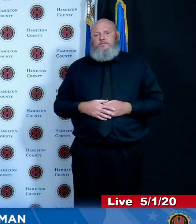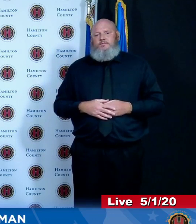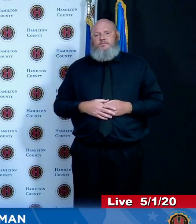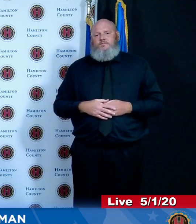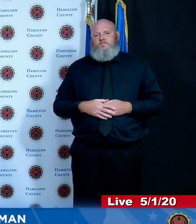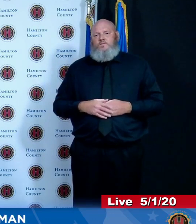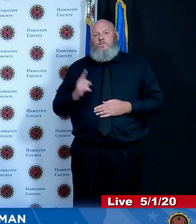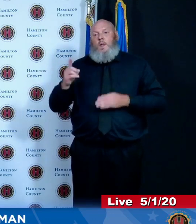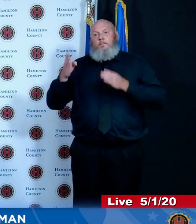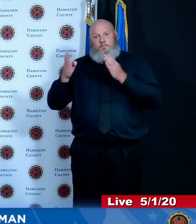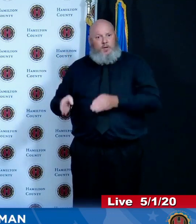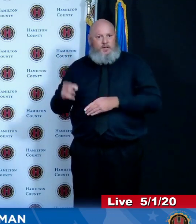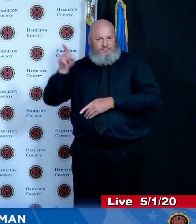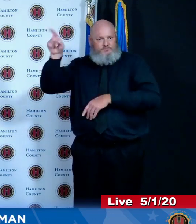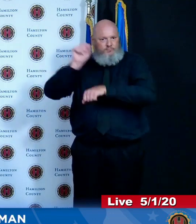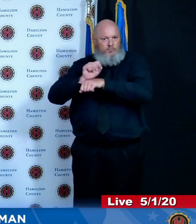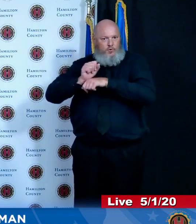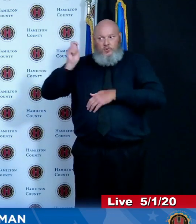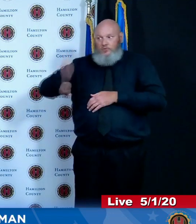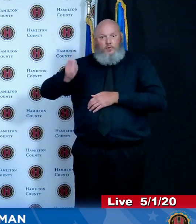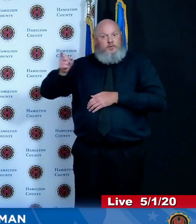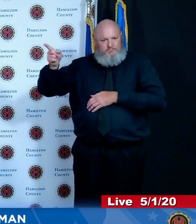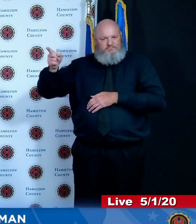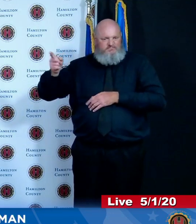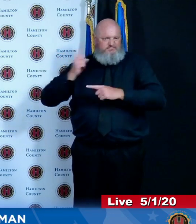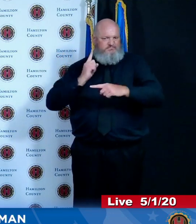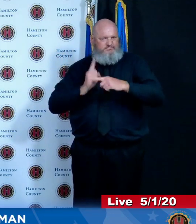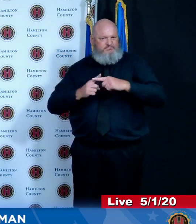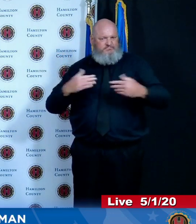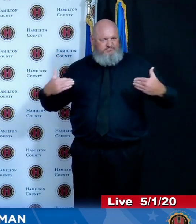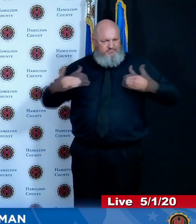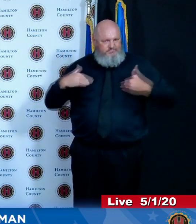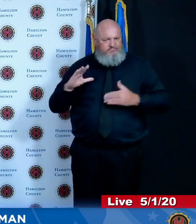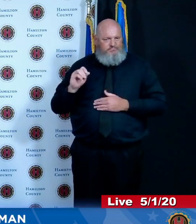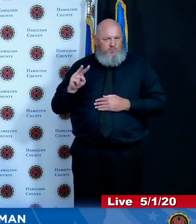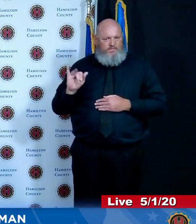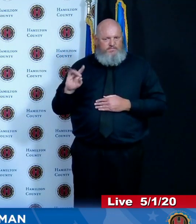tracing so our team actually in this case was fortunate in Juvenile Court